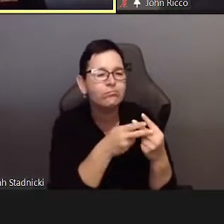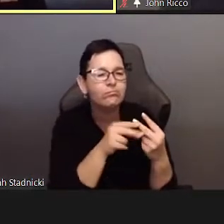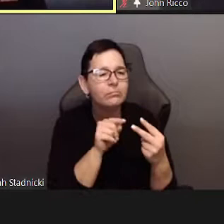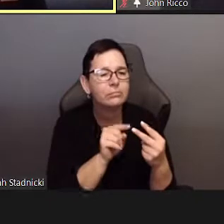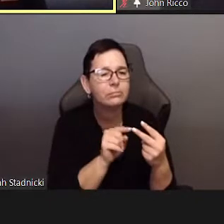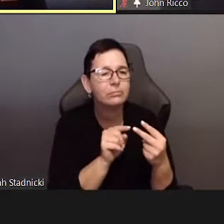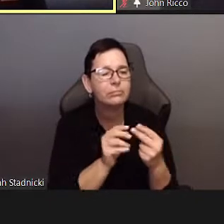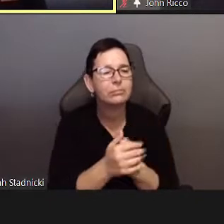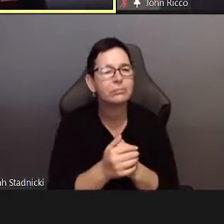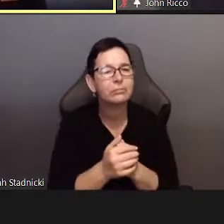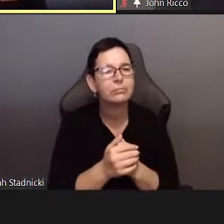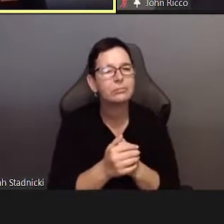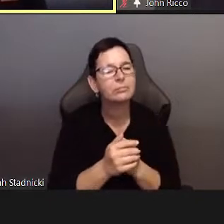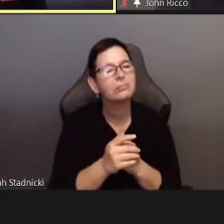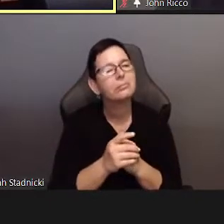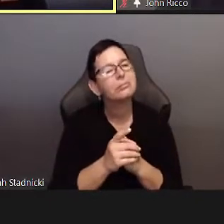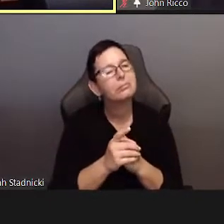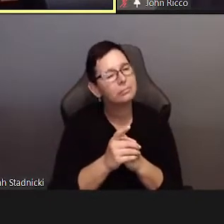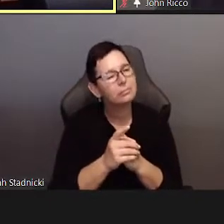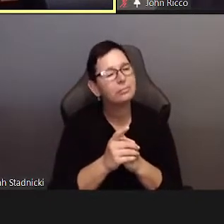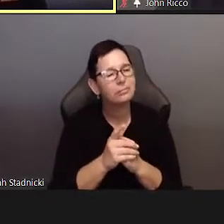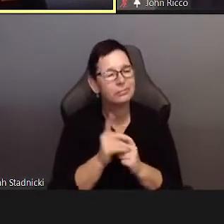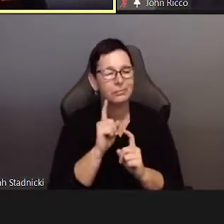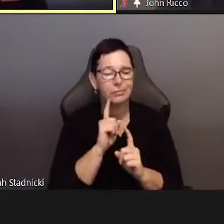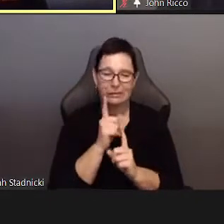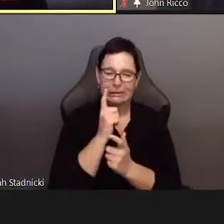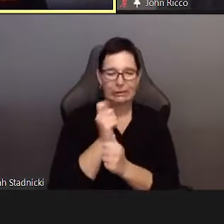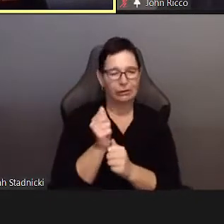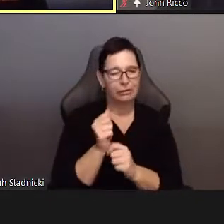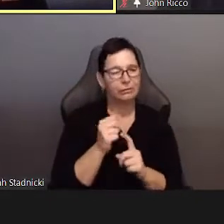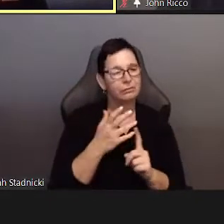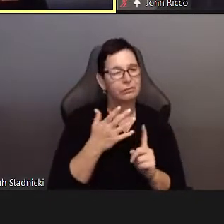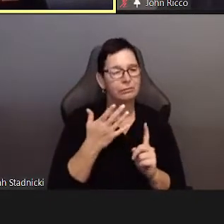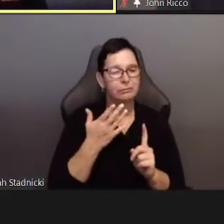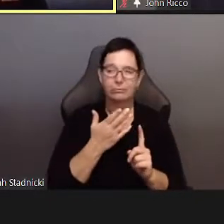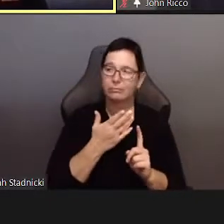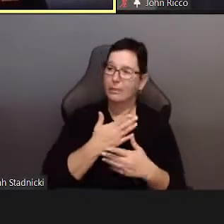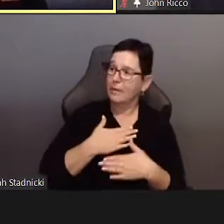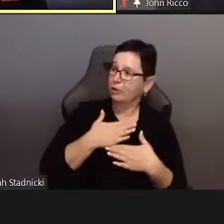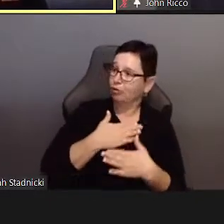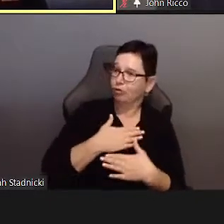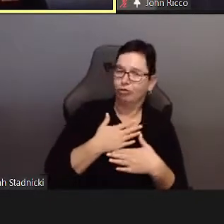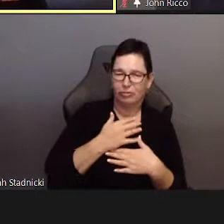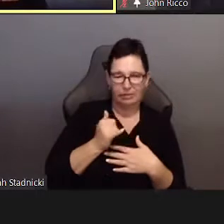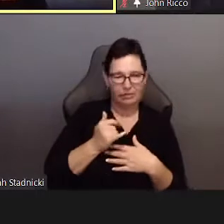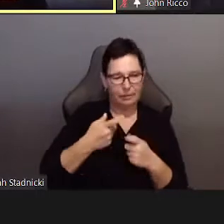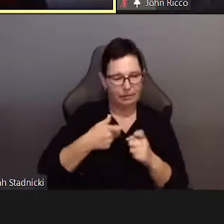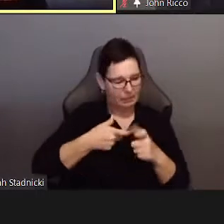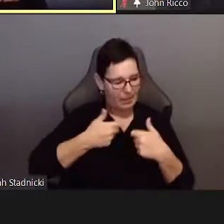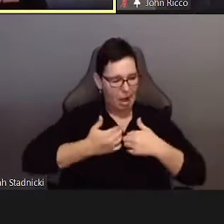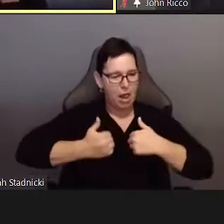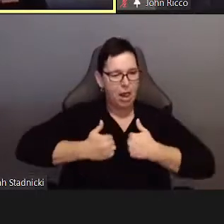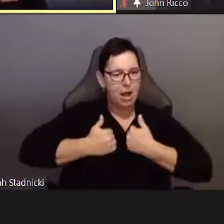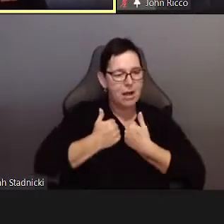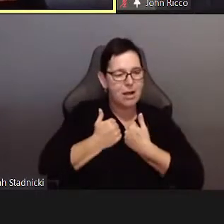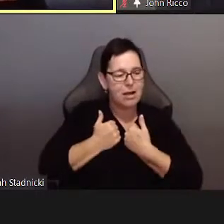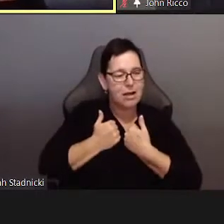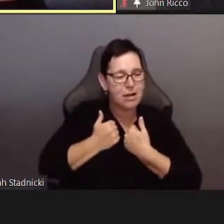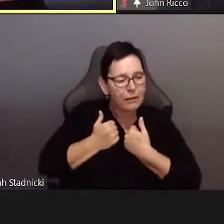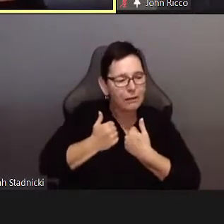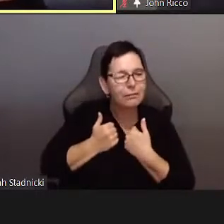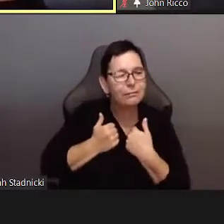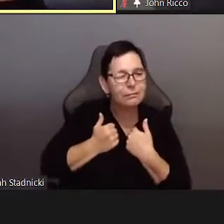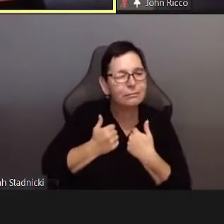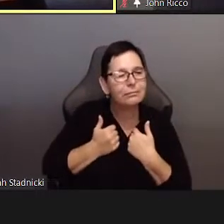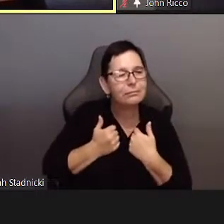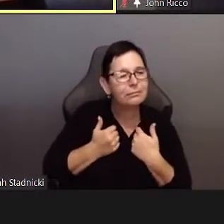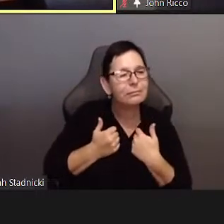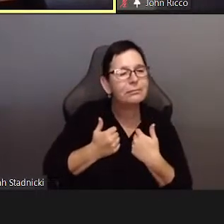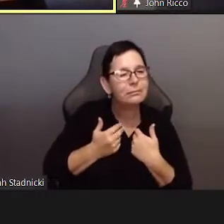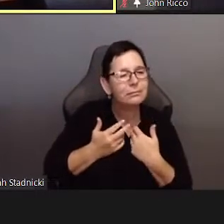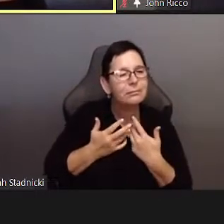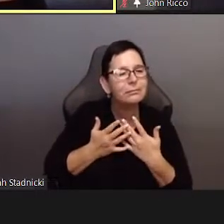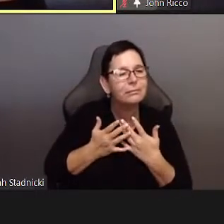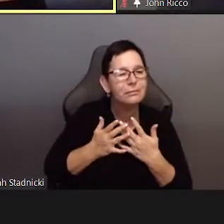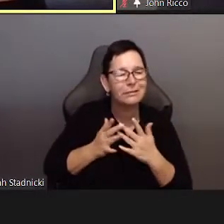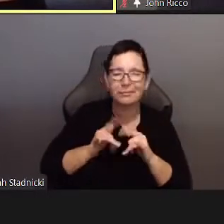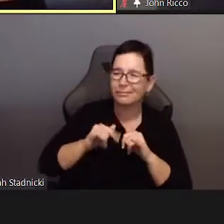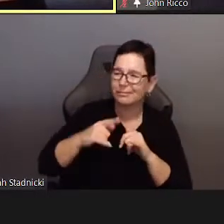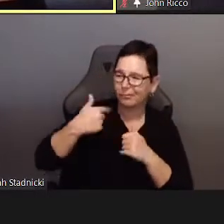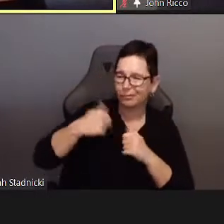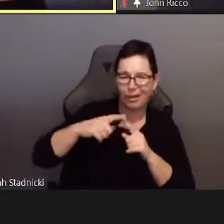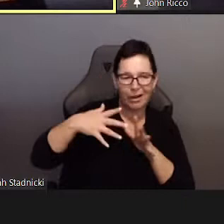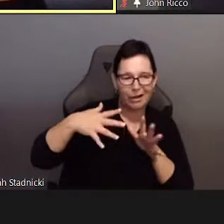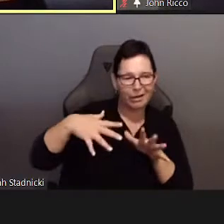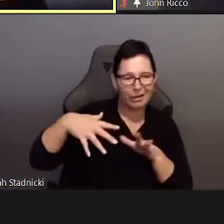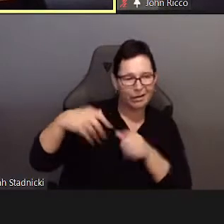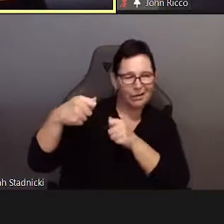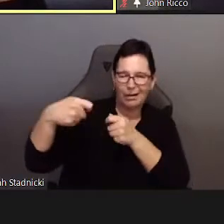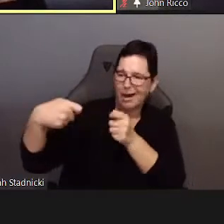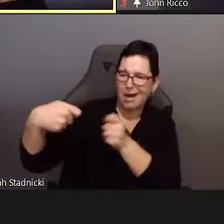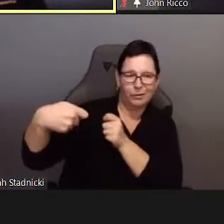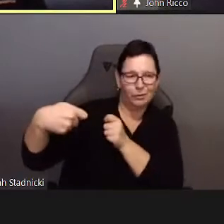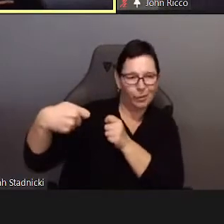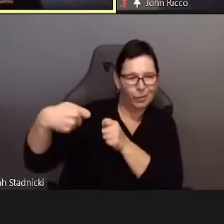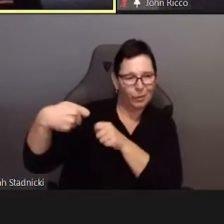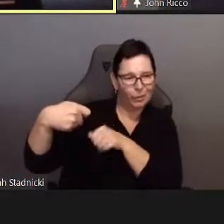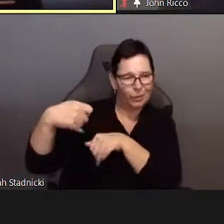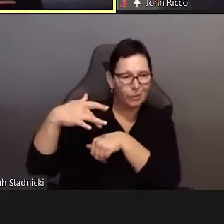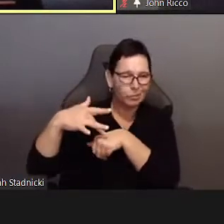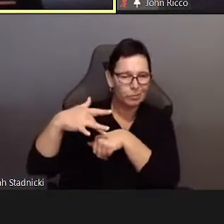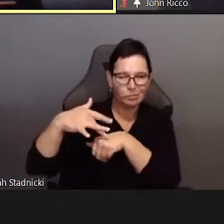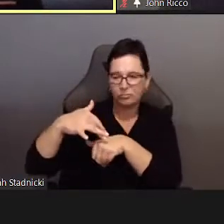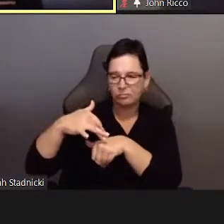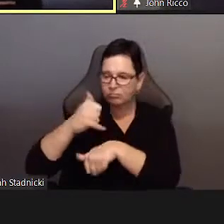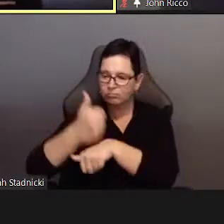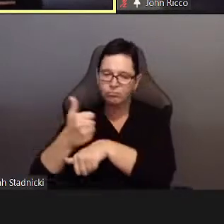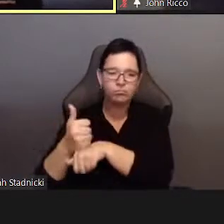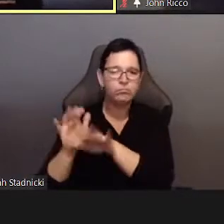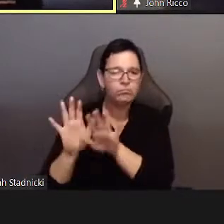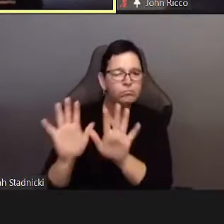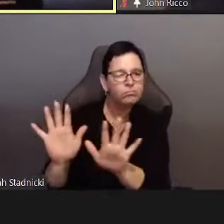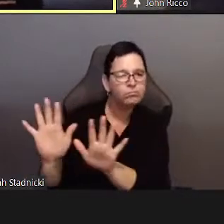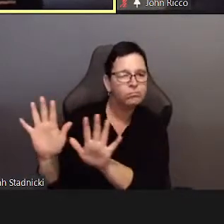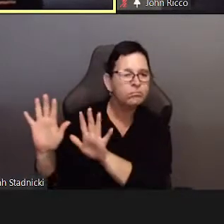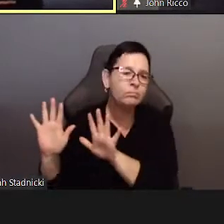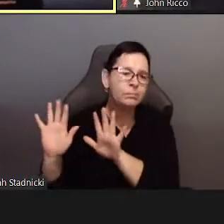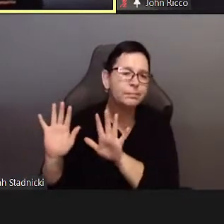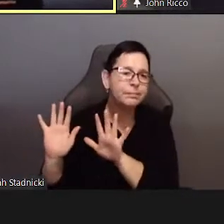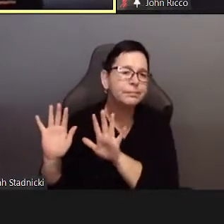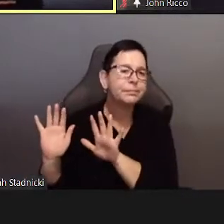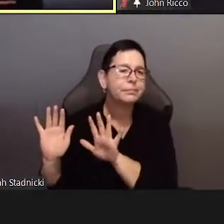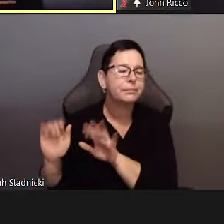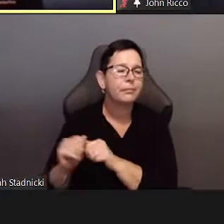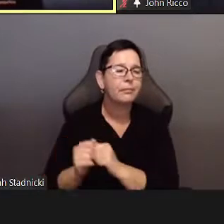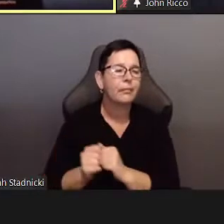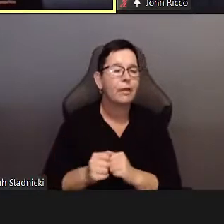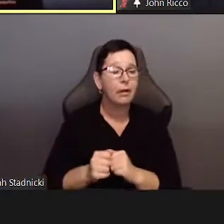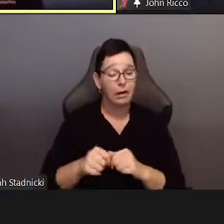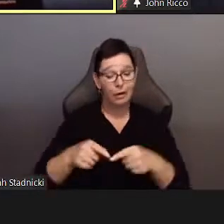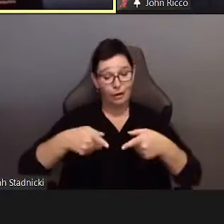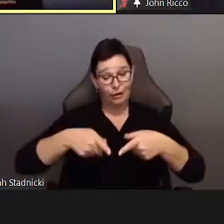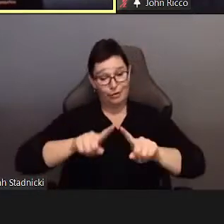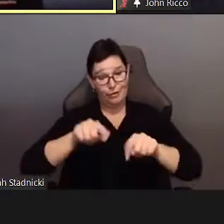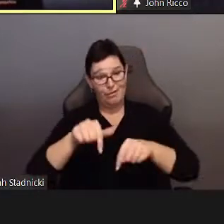but they also have the potential to become treaters of sustained marathon sex that would become a waste of time, or unable to be captured.